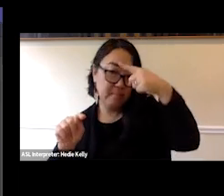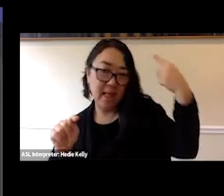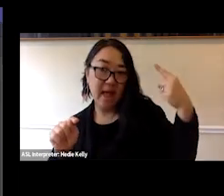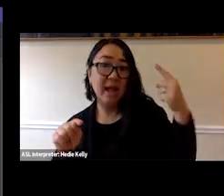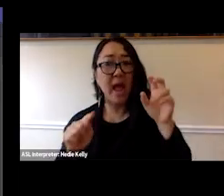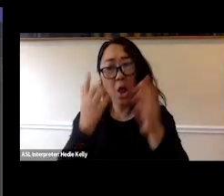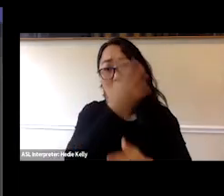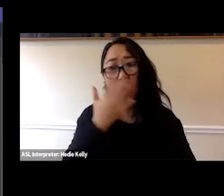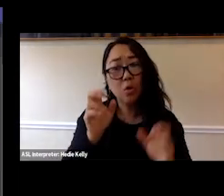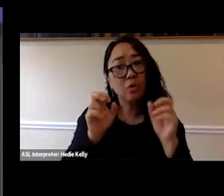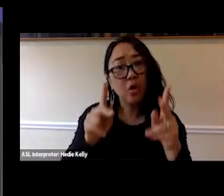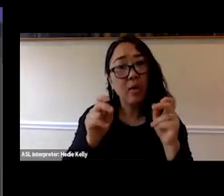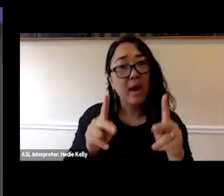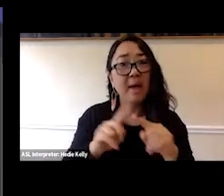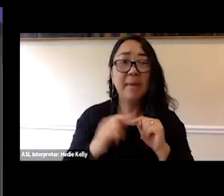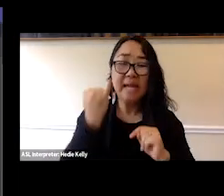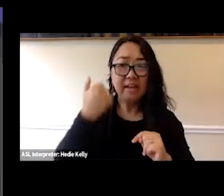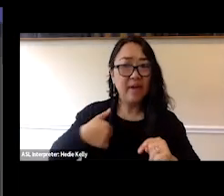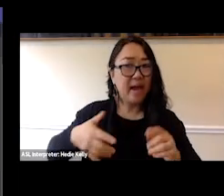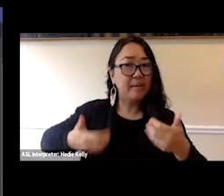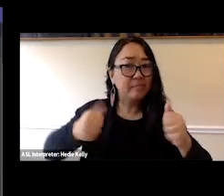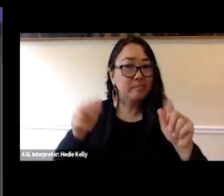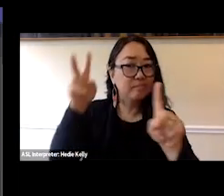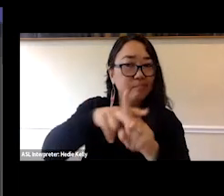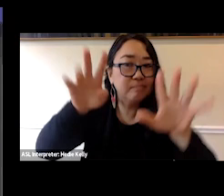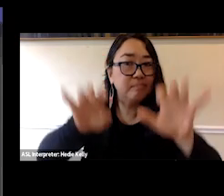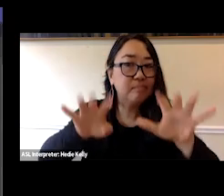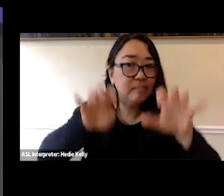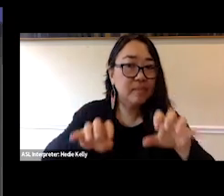I have a tool here called Color Contrast Analyzer,